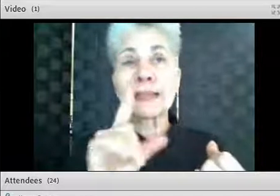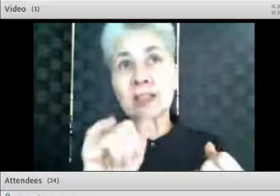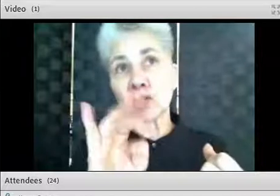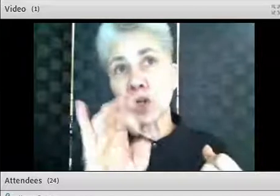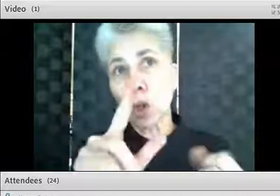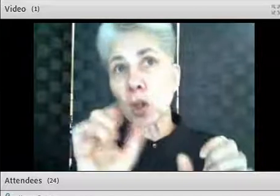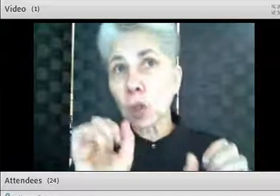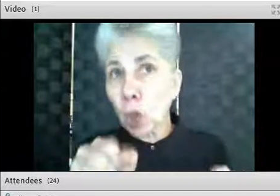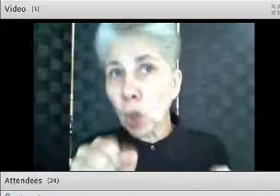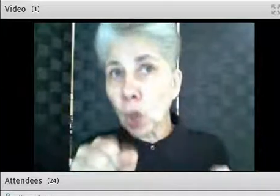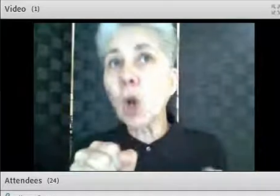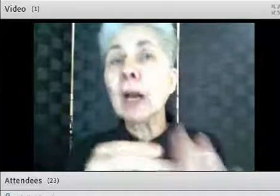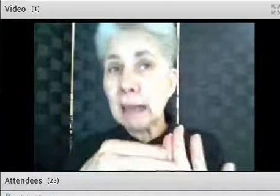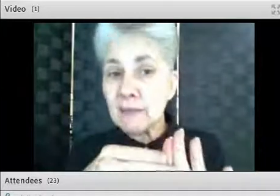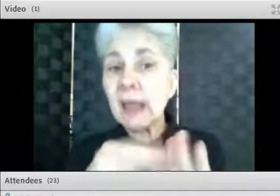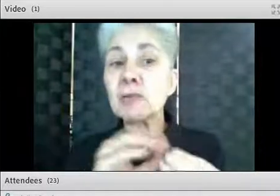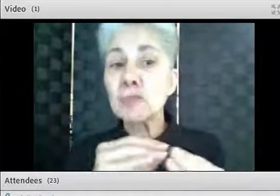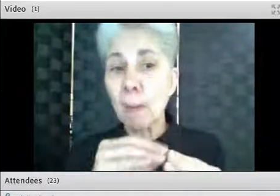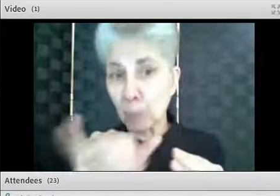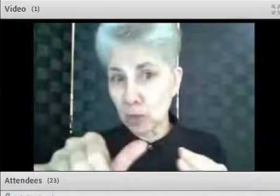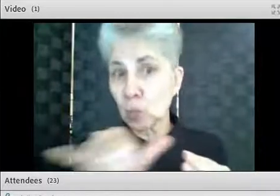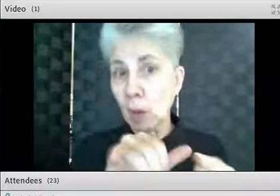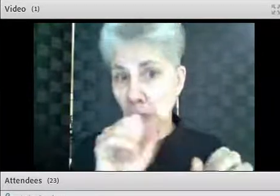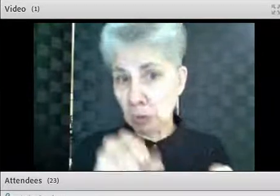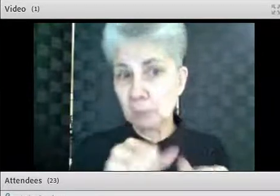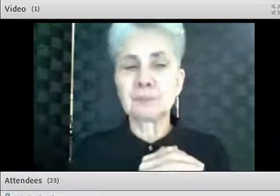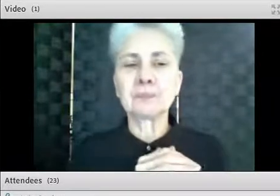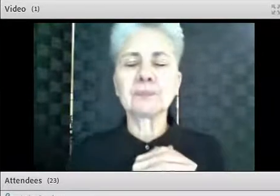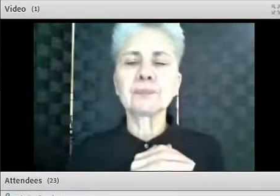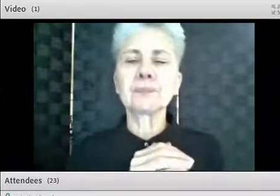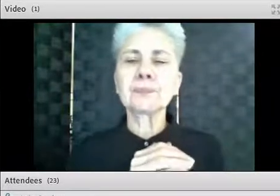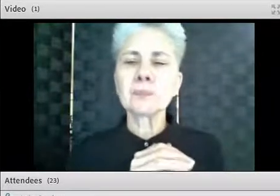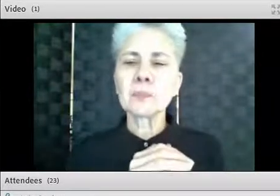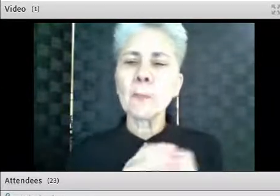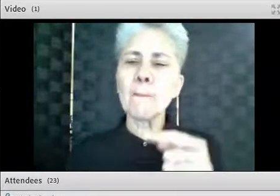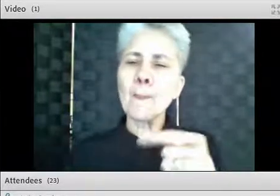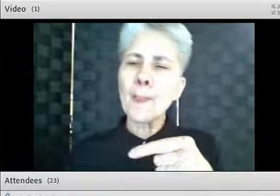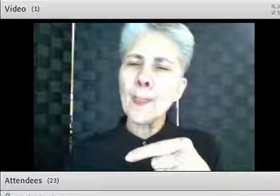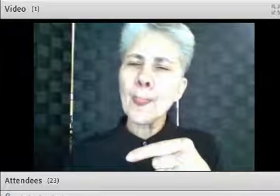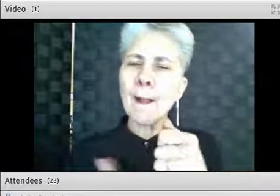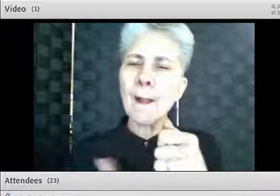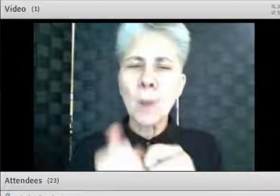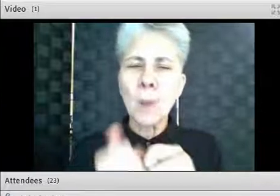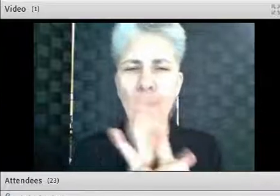a classification number as well. Okay. So the most popular classification systems